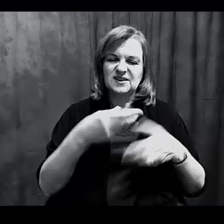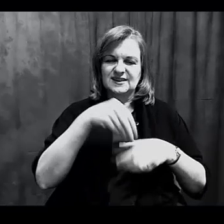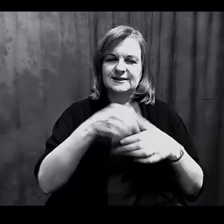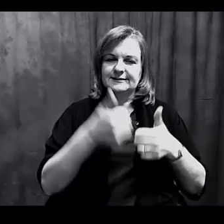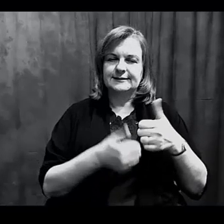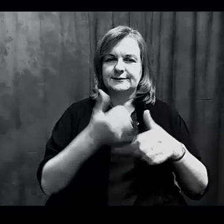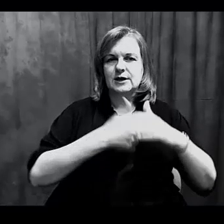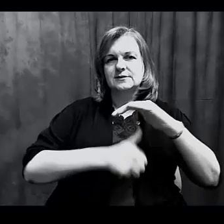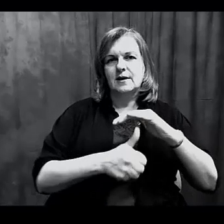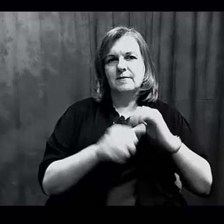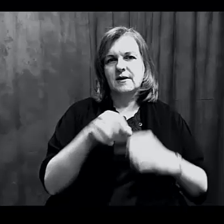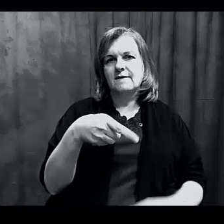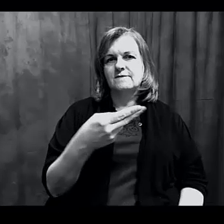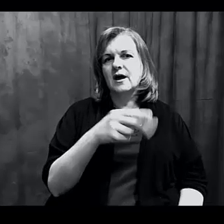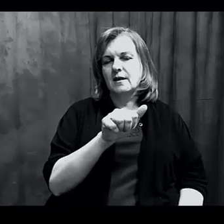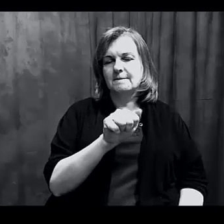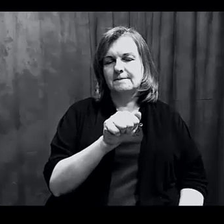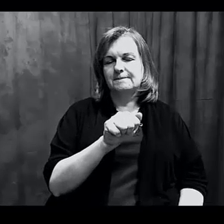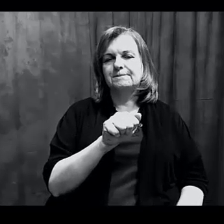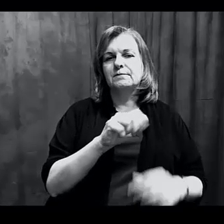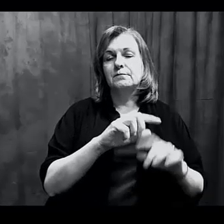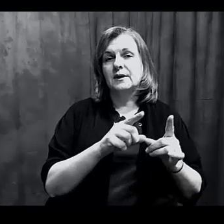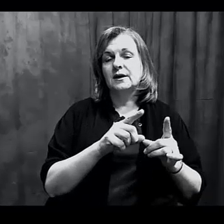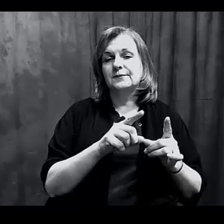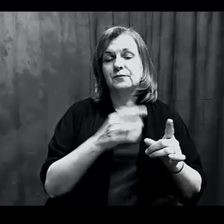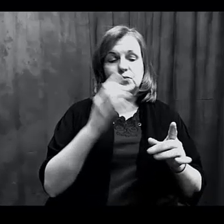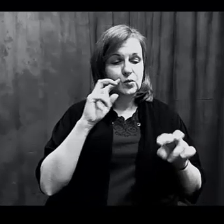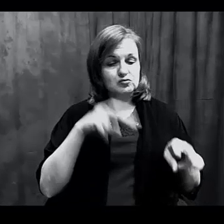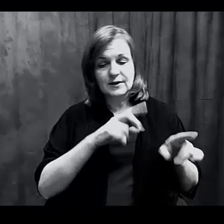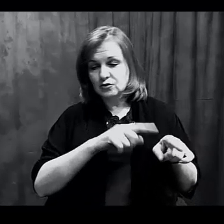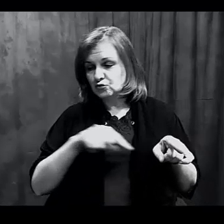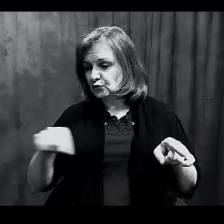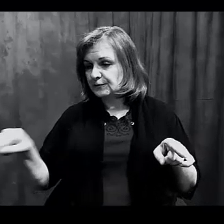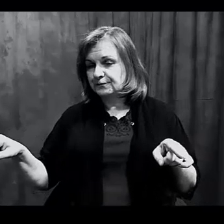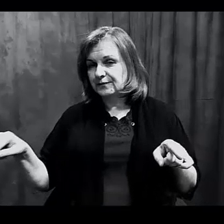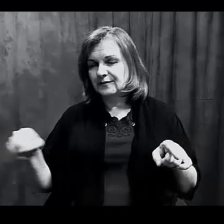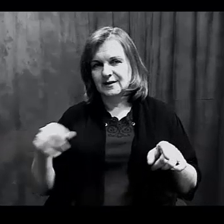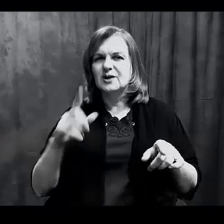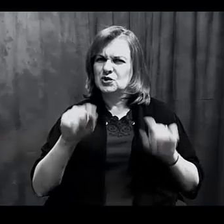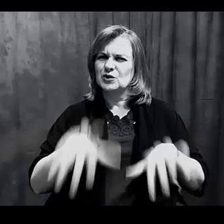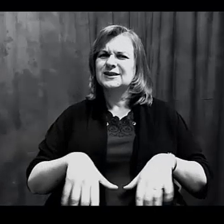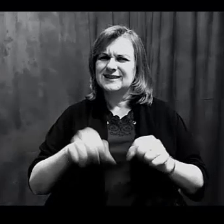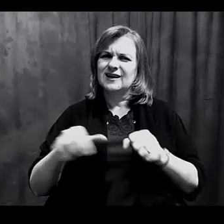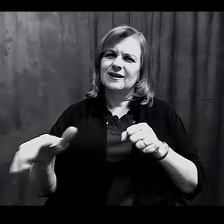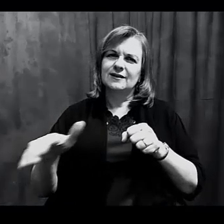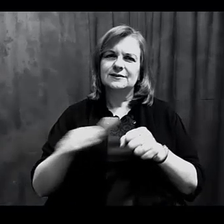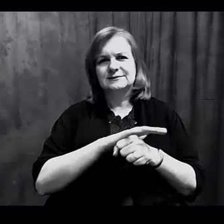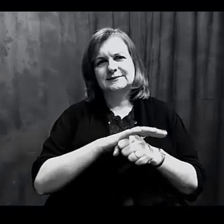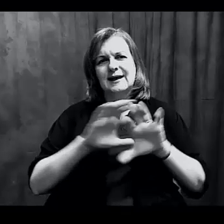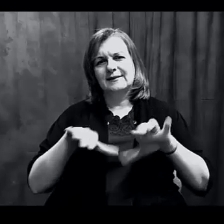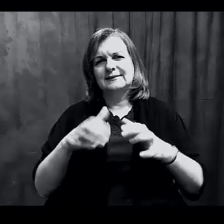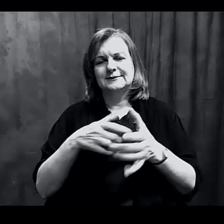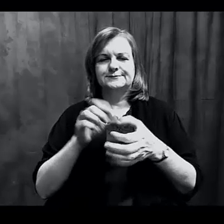so when we look at arthropods we focused on the subphyla and that's what I want you to focus on